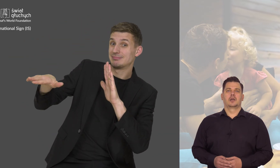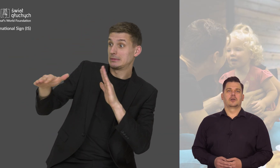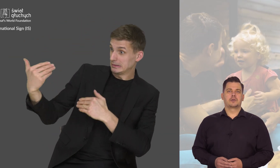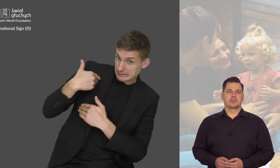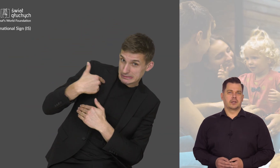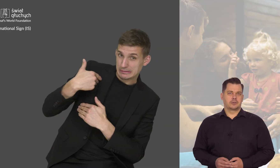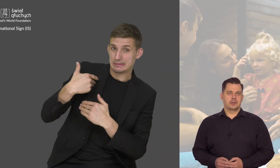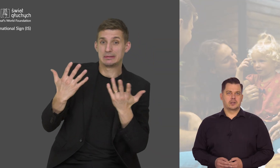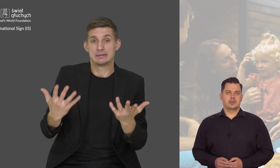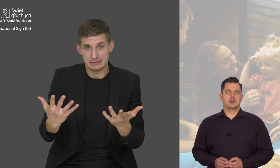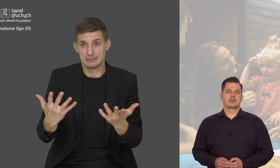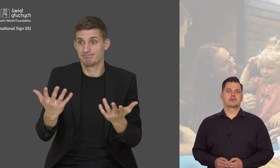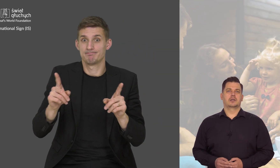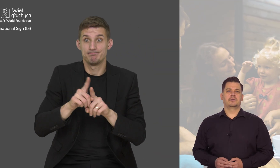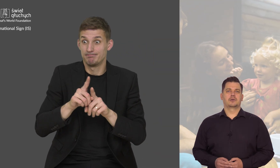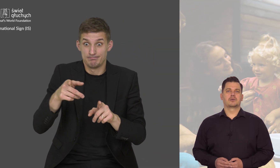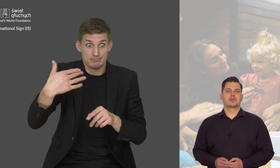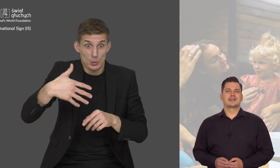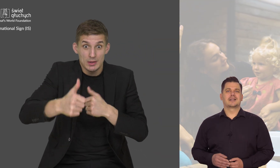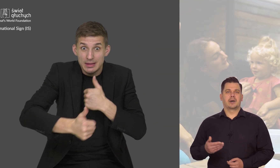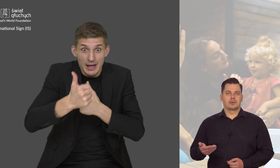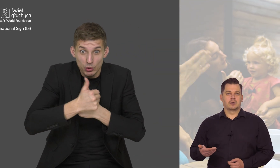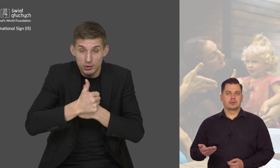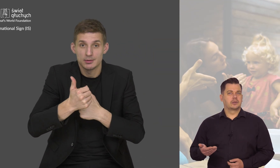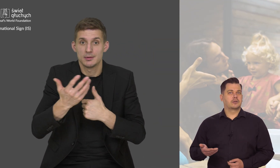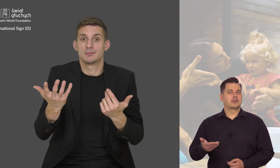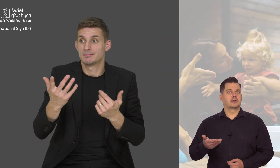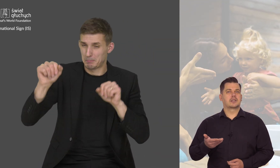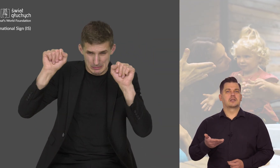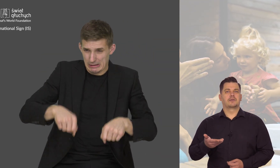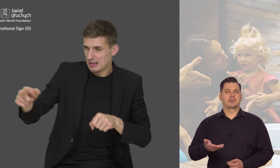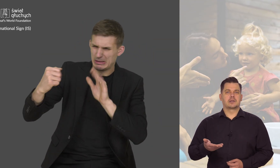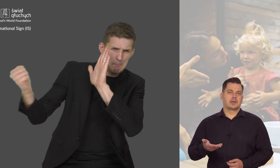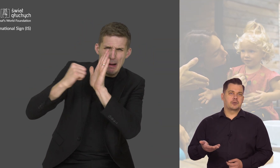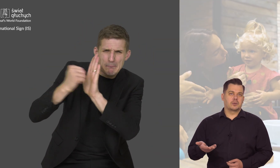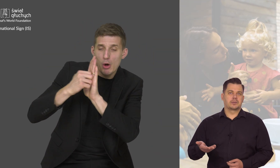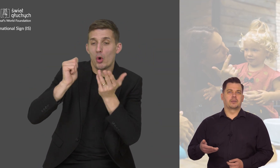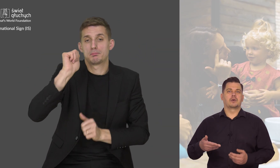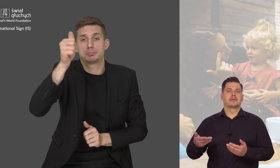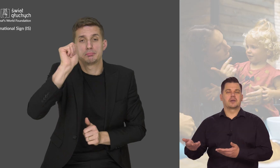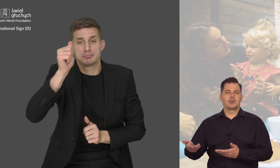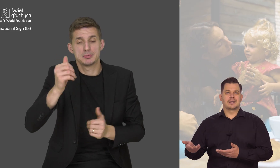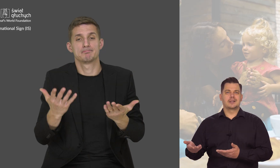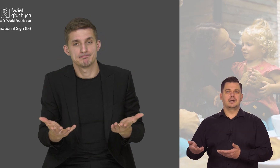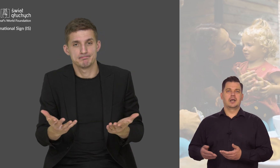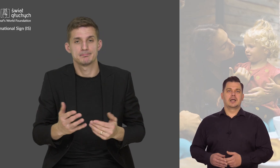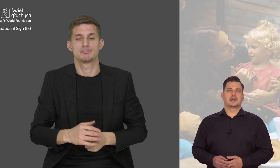Having a neighbor who will make sure to reach you and help you evacuate can be a lifesaver.